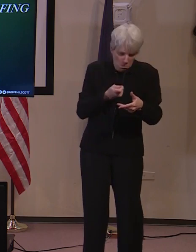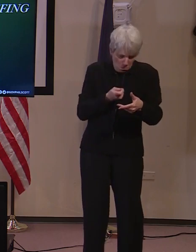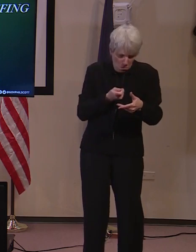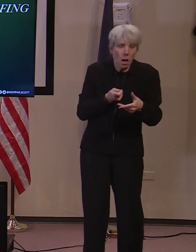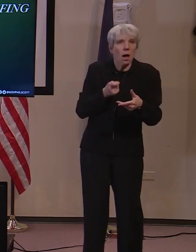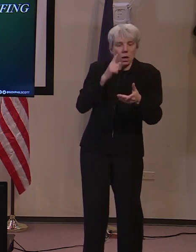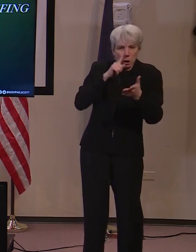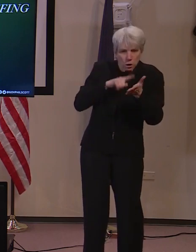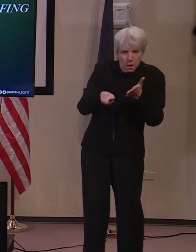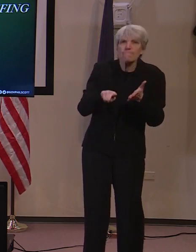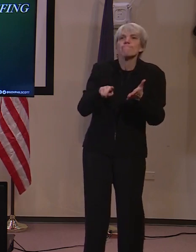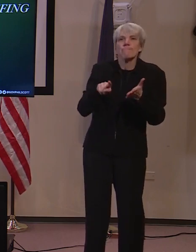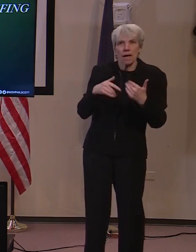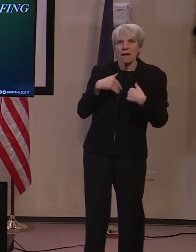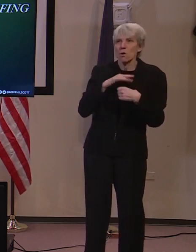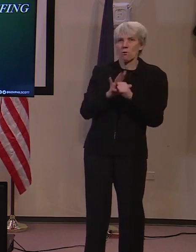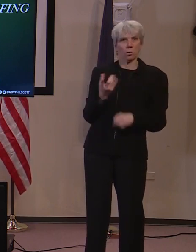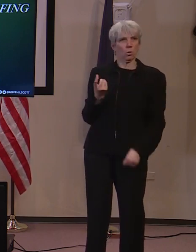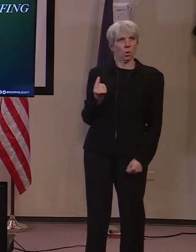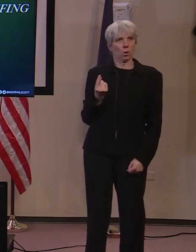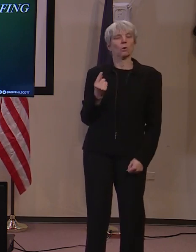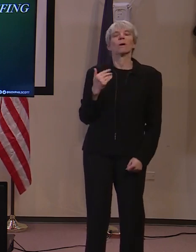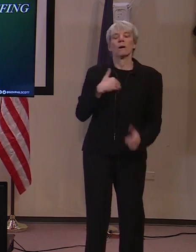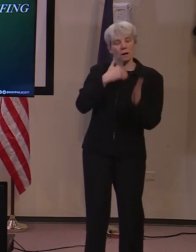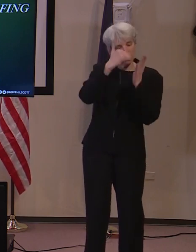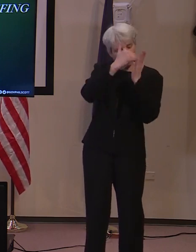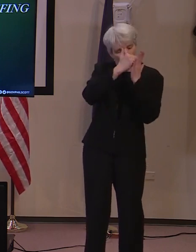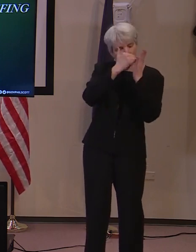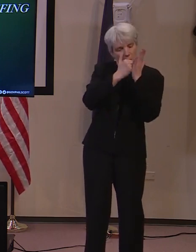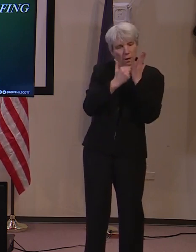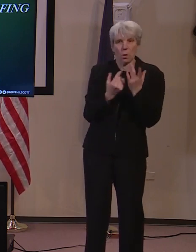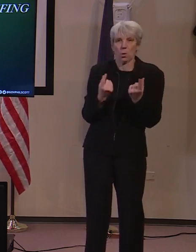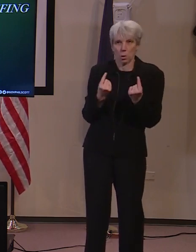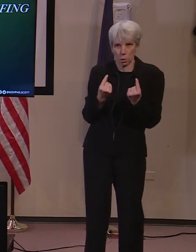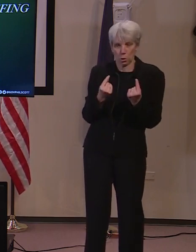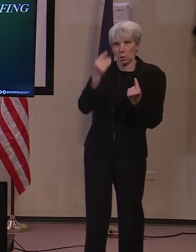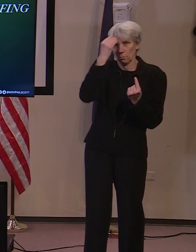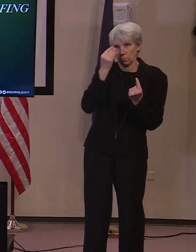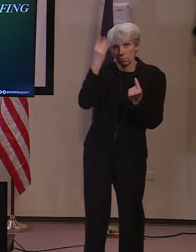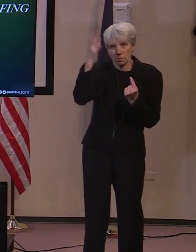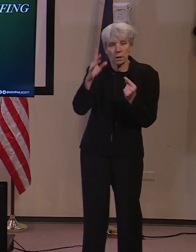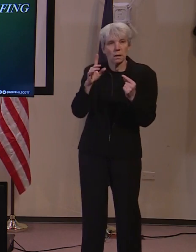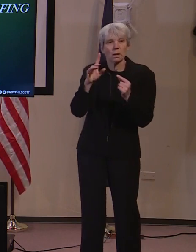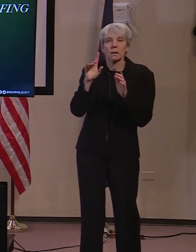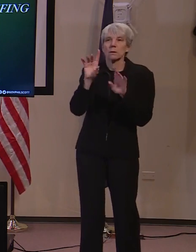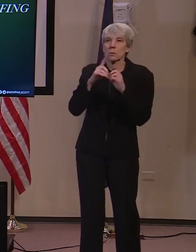reporting your status, especially with some of these take home test is on the